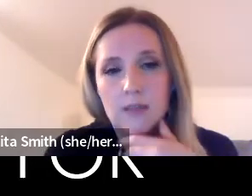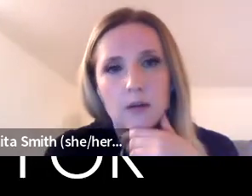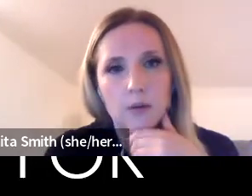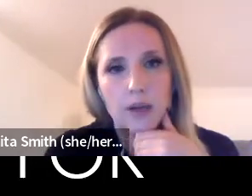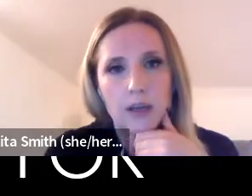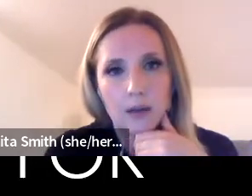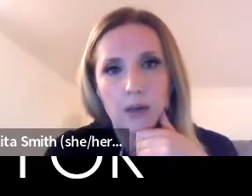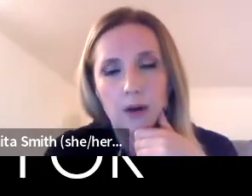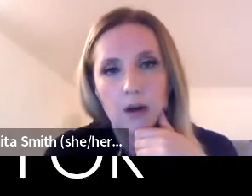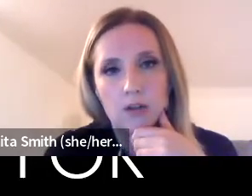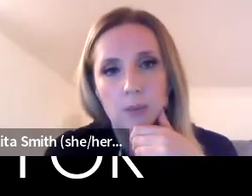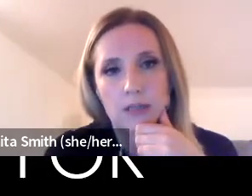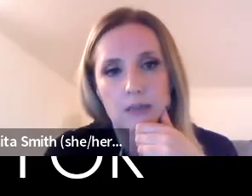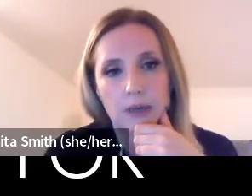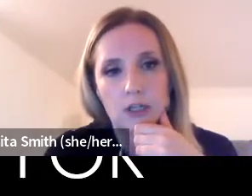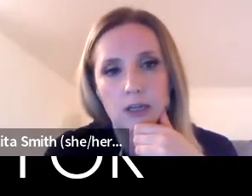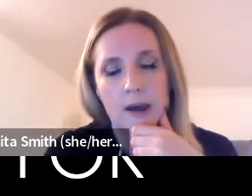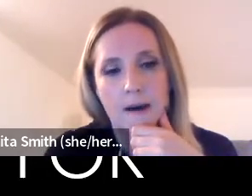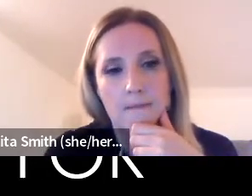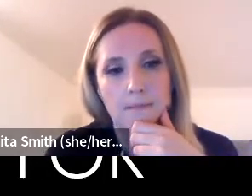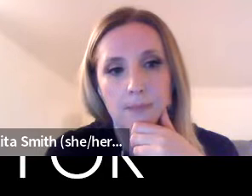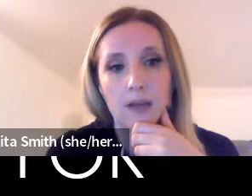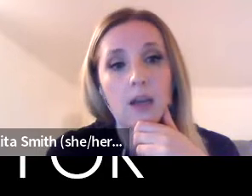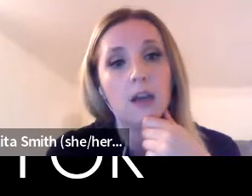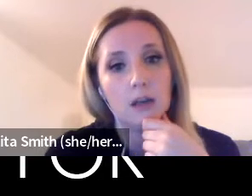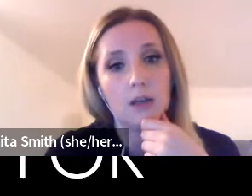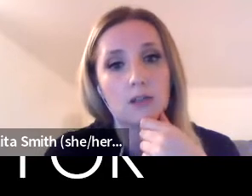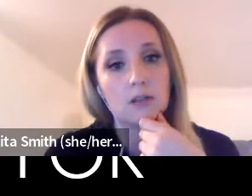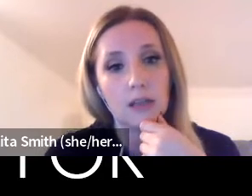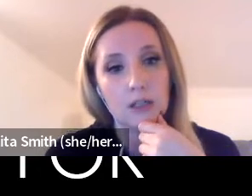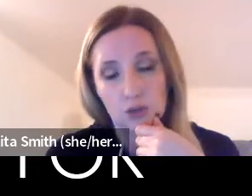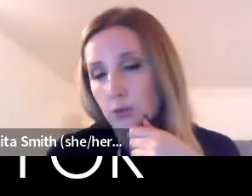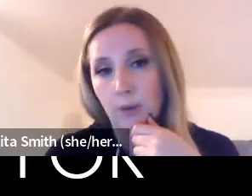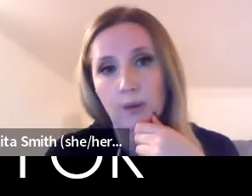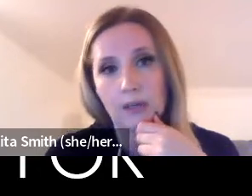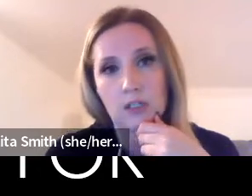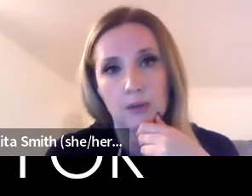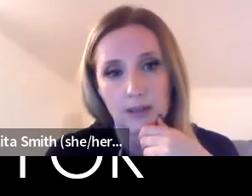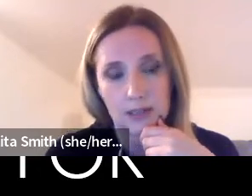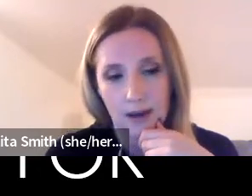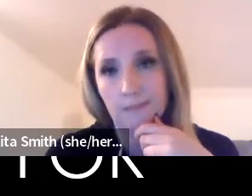So it can be a barrier to participation, but it is truly what we need to do at this time.